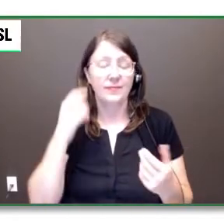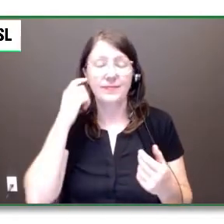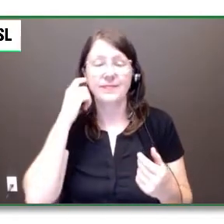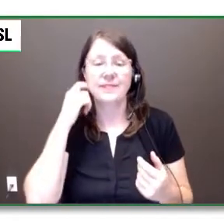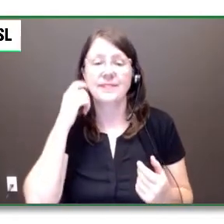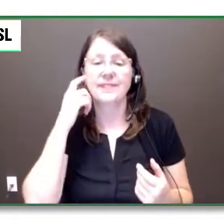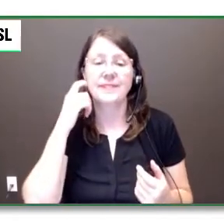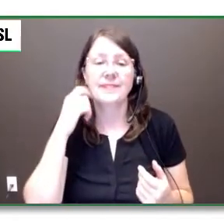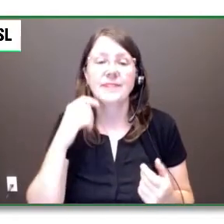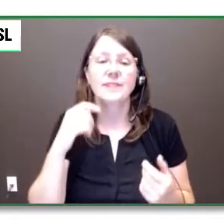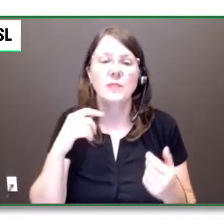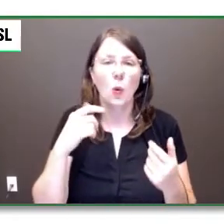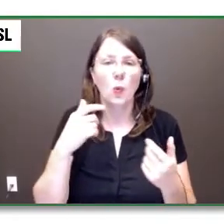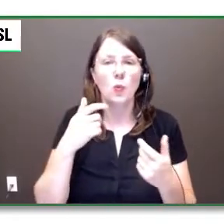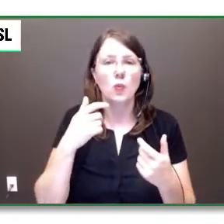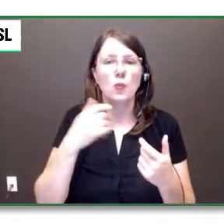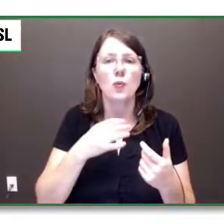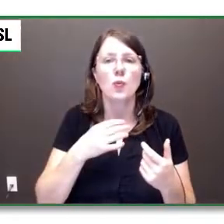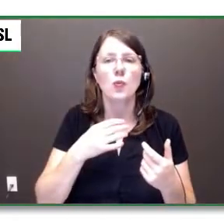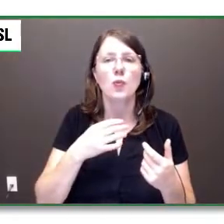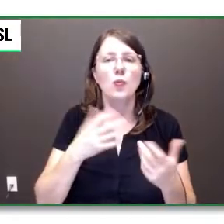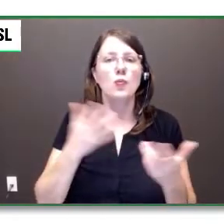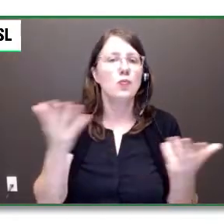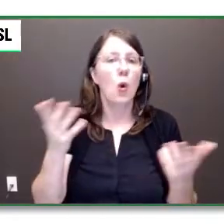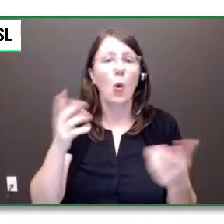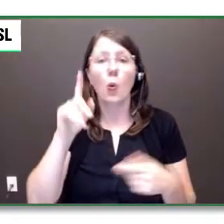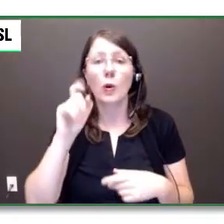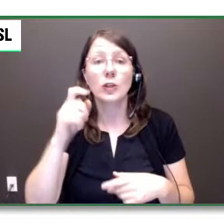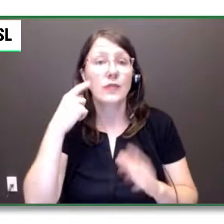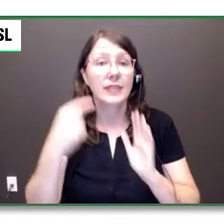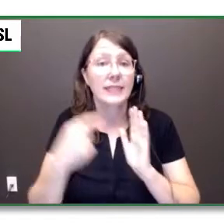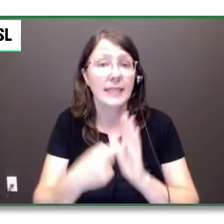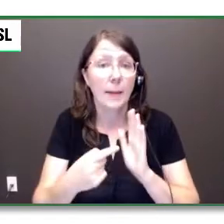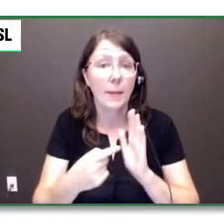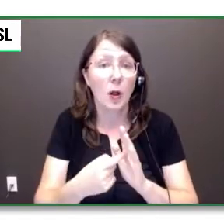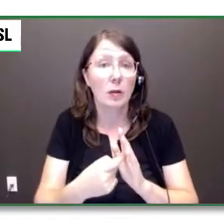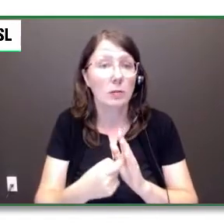Example would be you know, camping versus day a day picnic